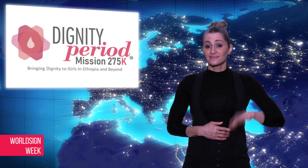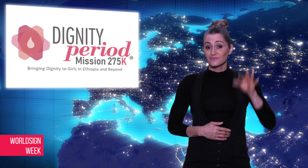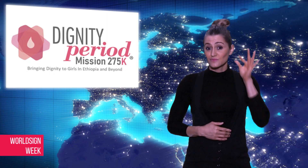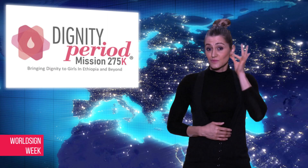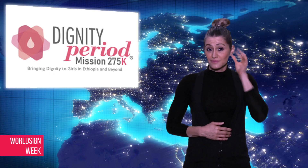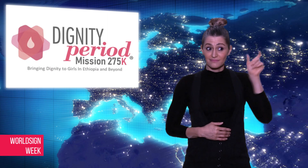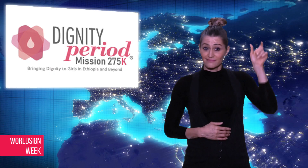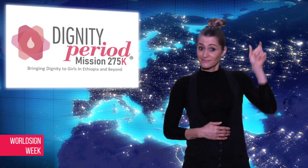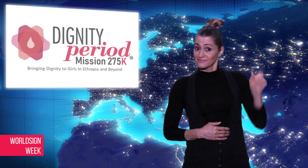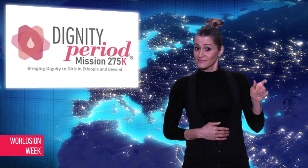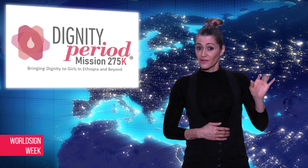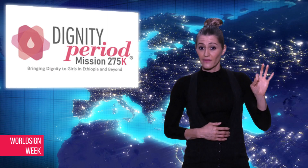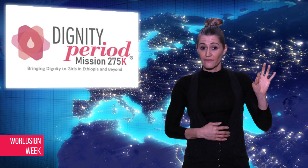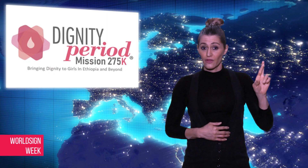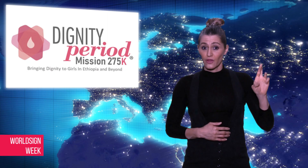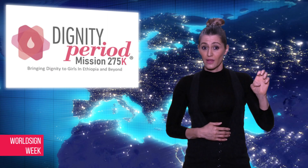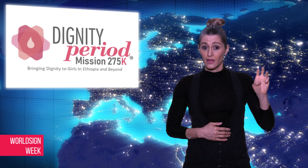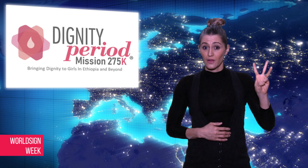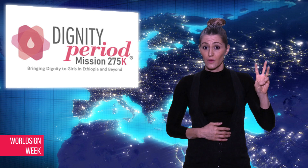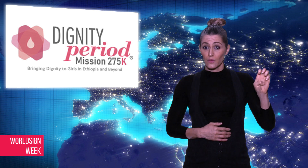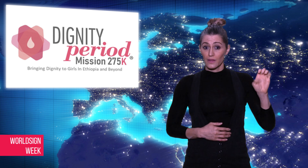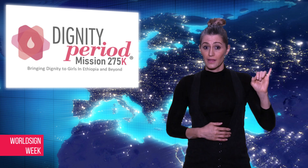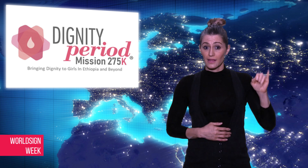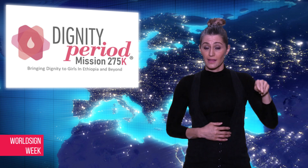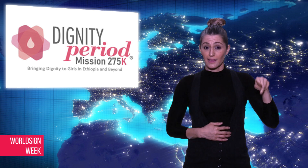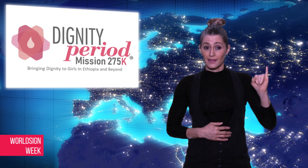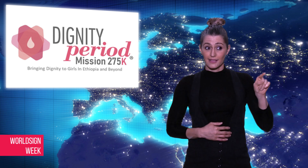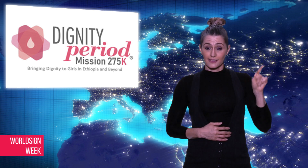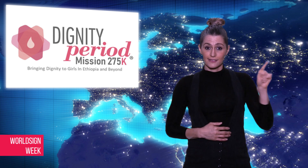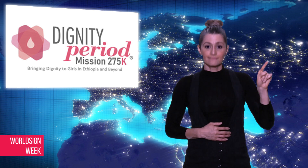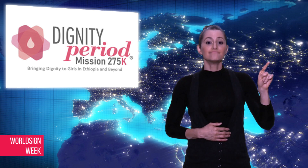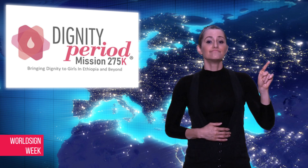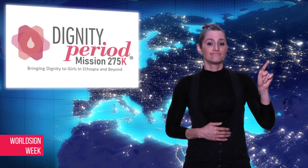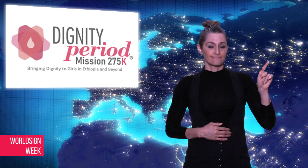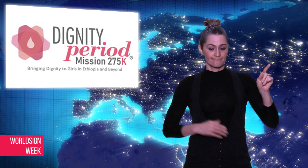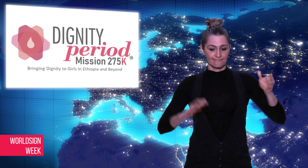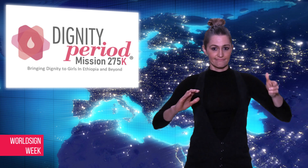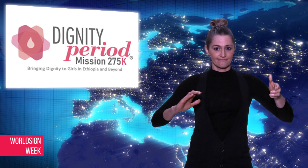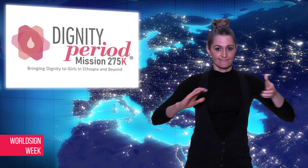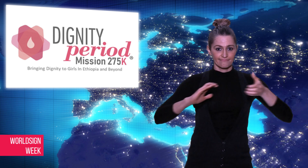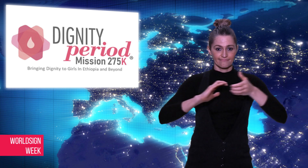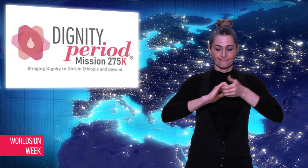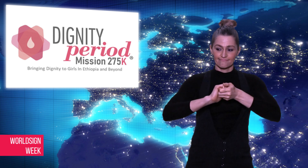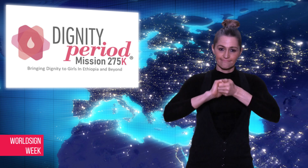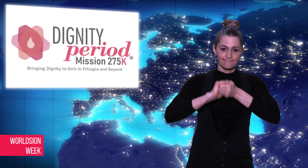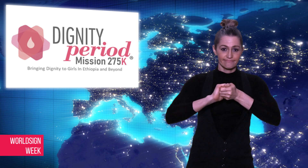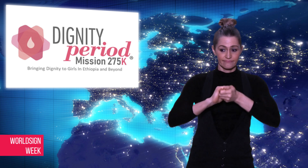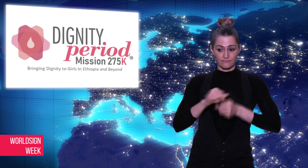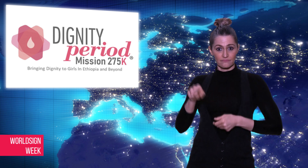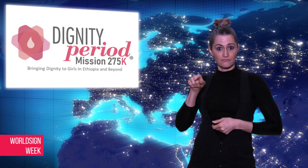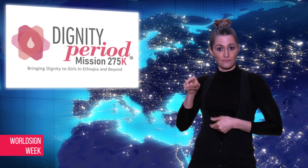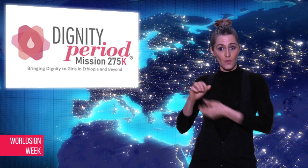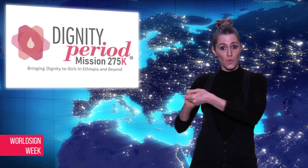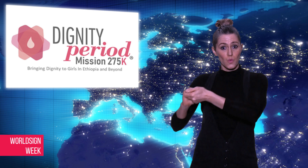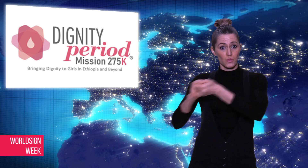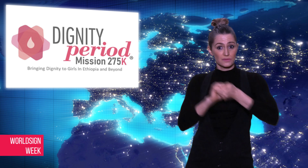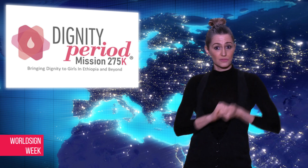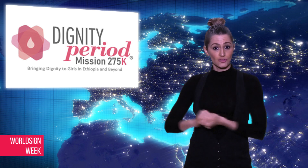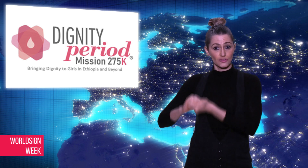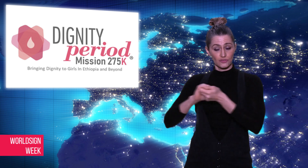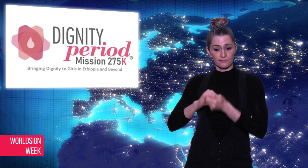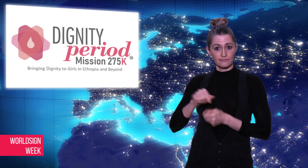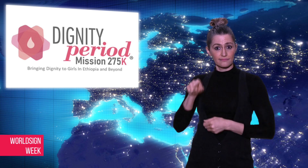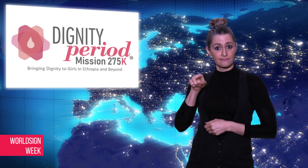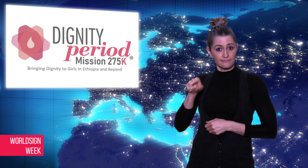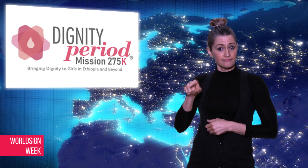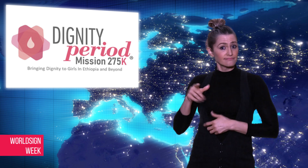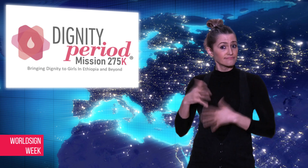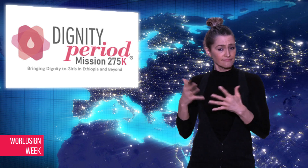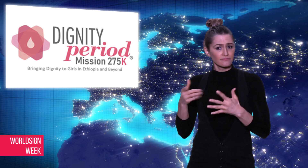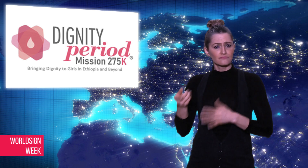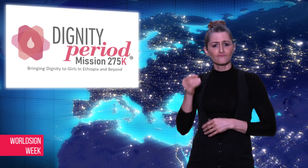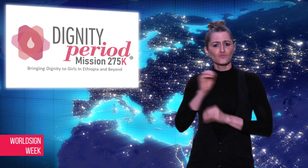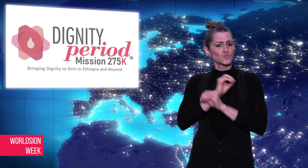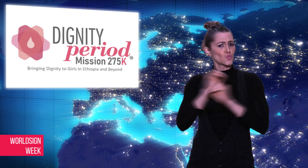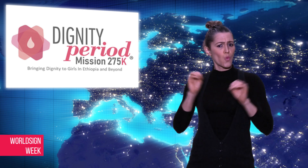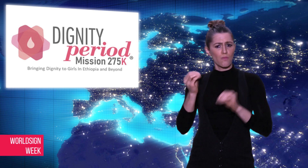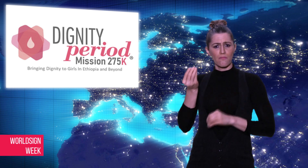Freweini is partnering with a non-profit